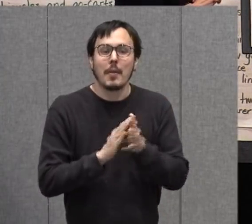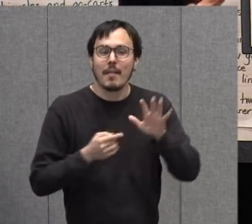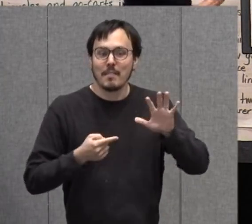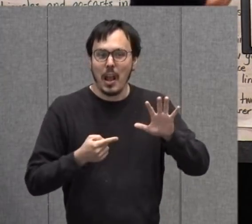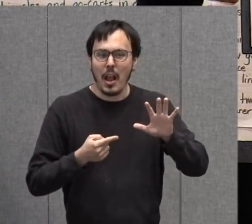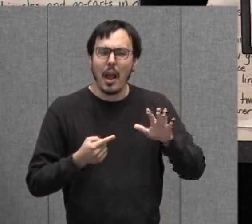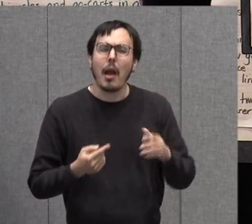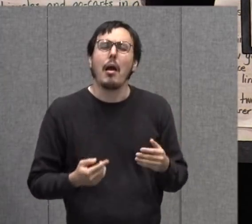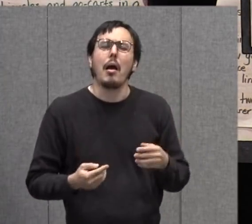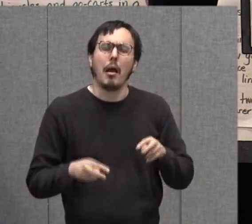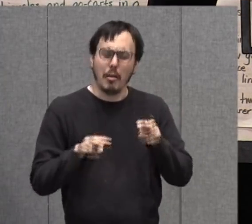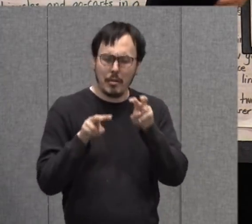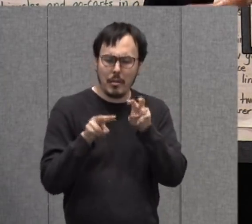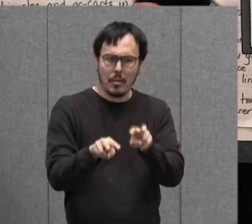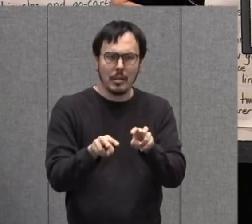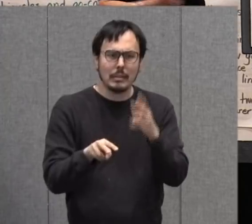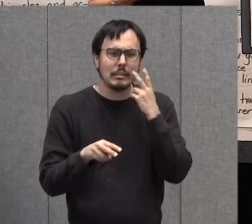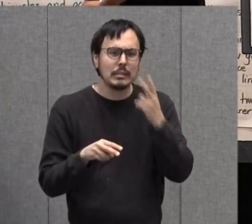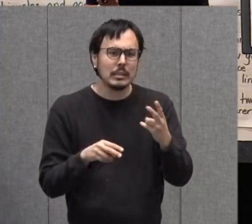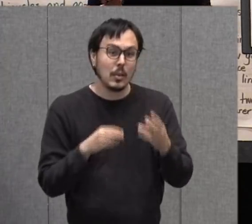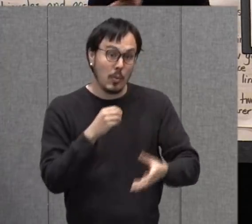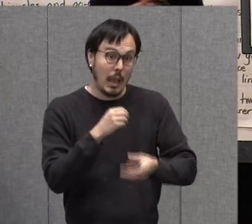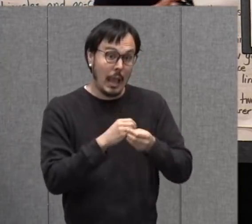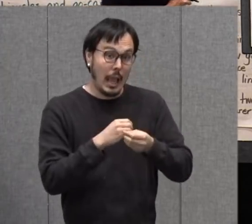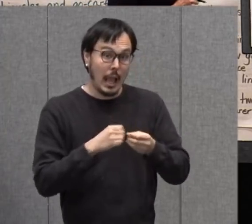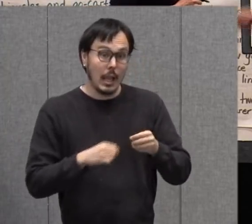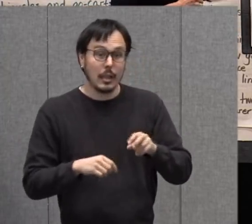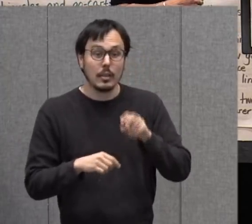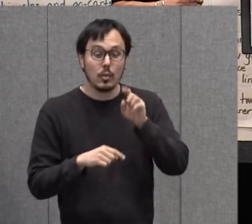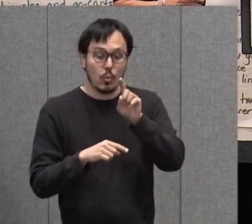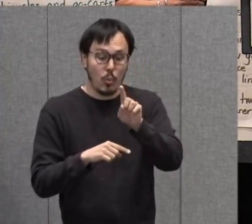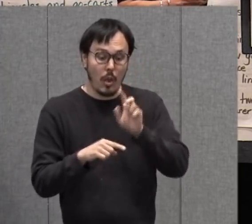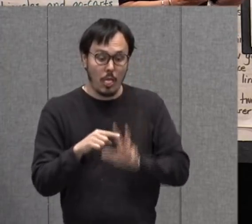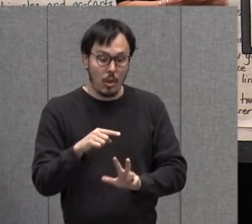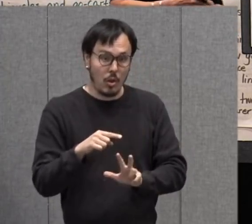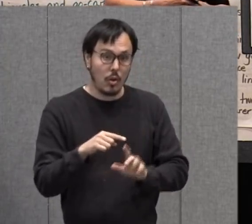We added on one third and one third, two thirds plus two more.